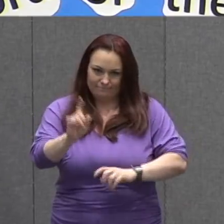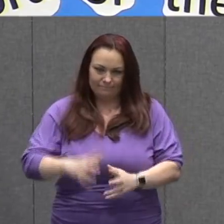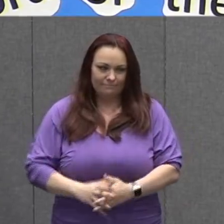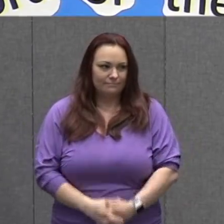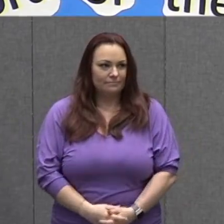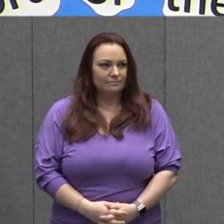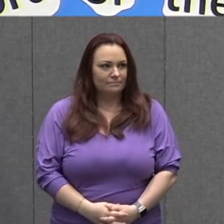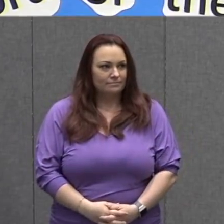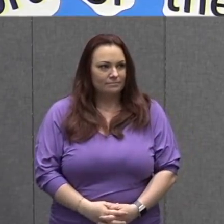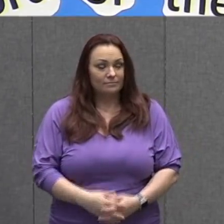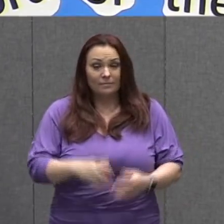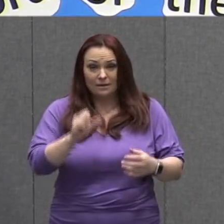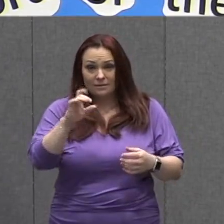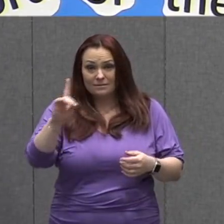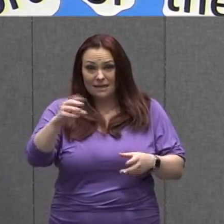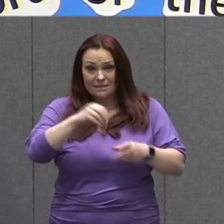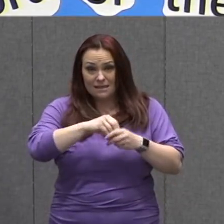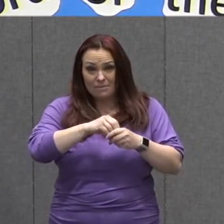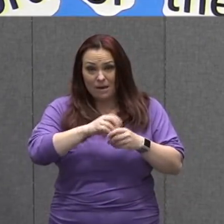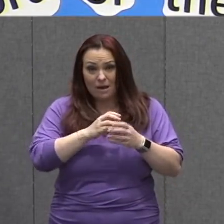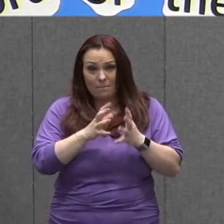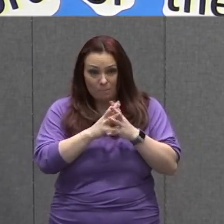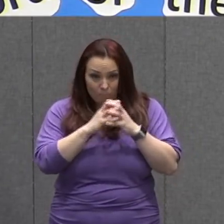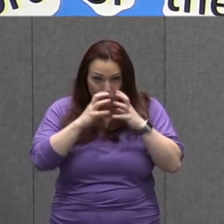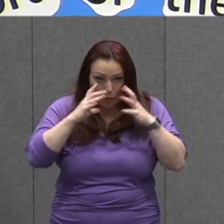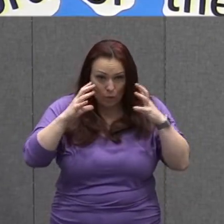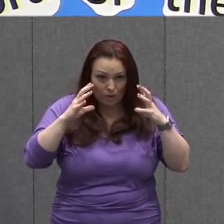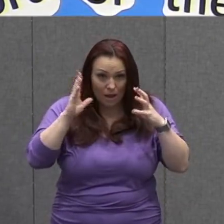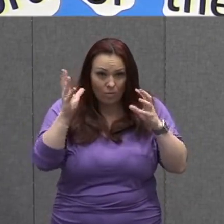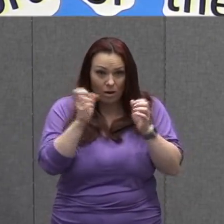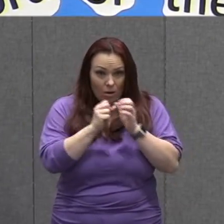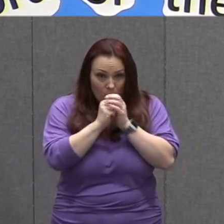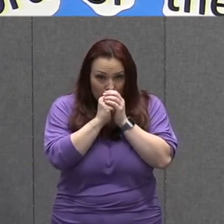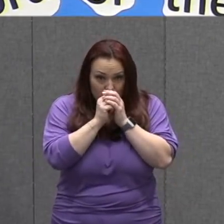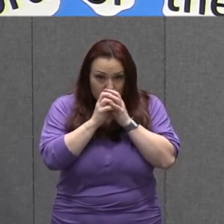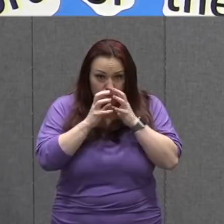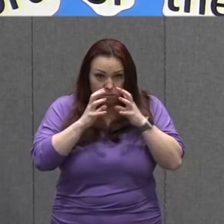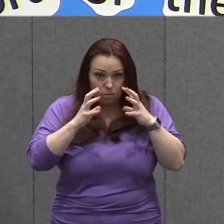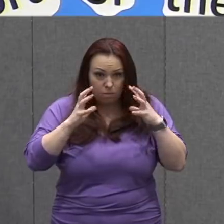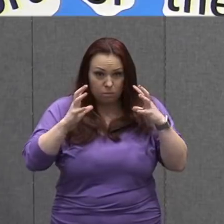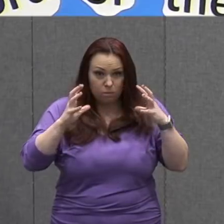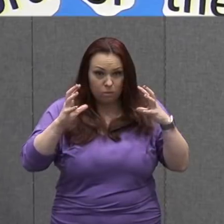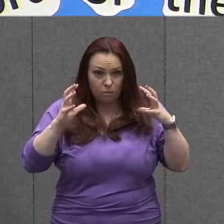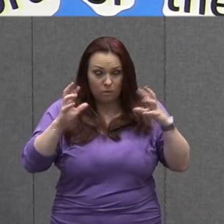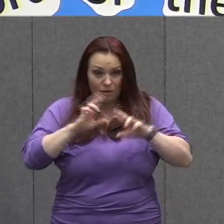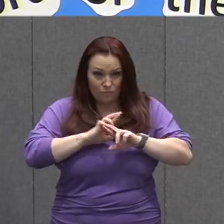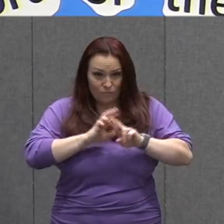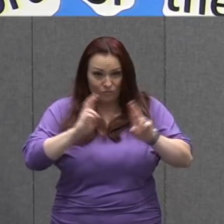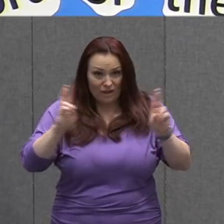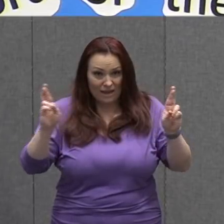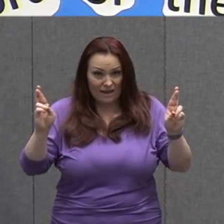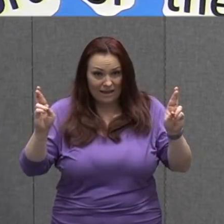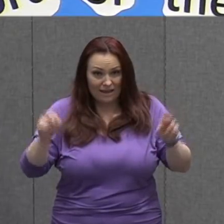So there are some seeds in my balloon. I'm gonna blow it up. Ready? (blowing)